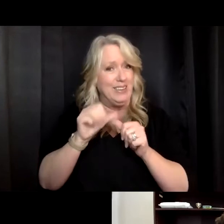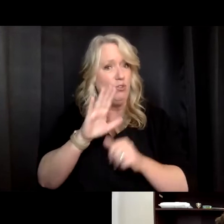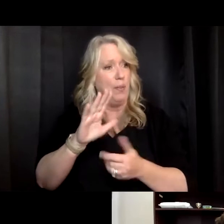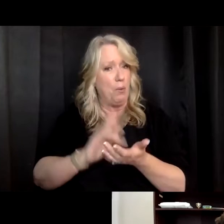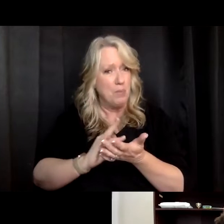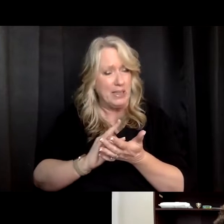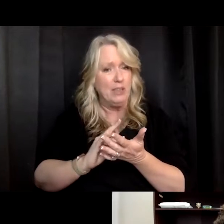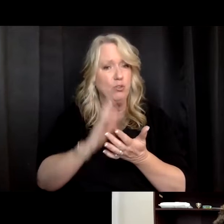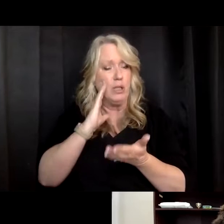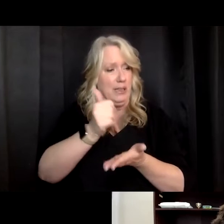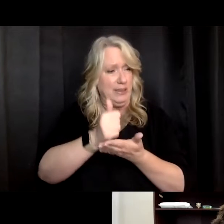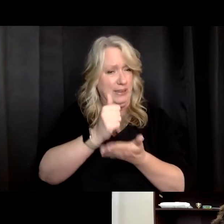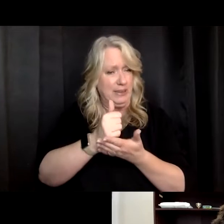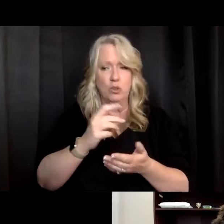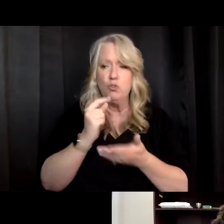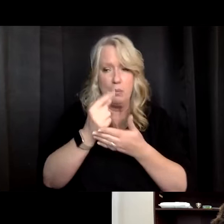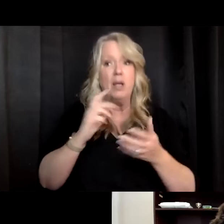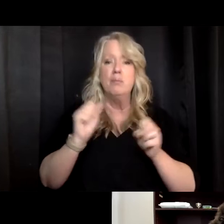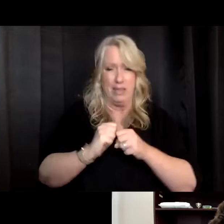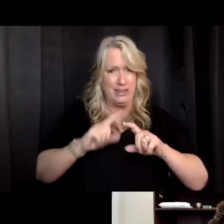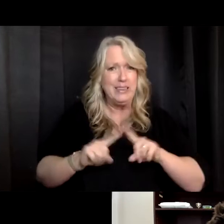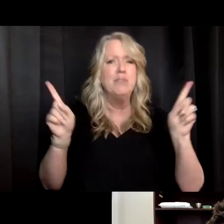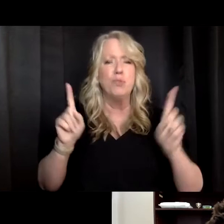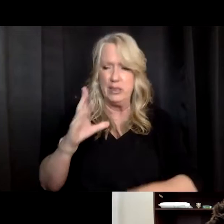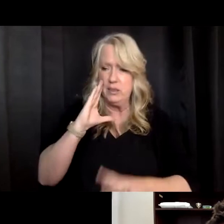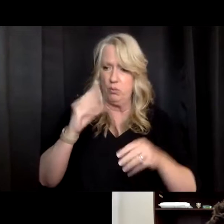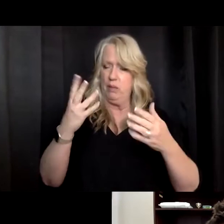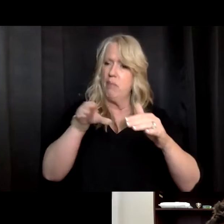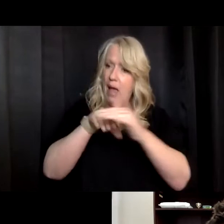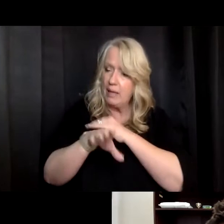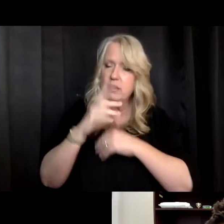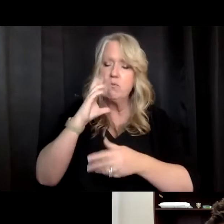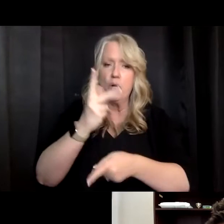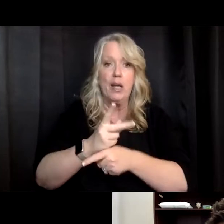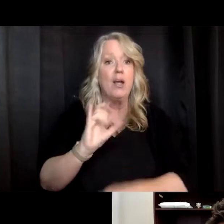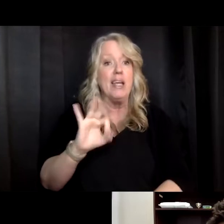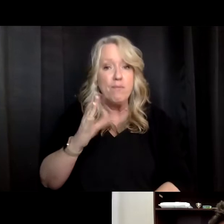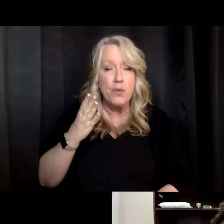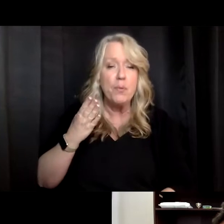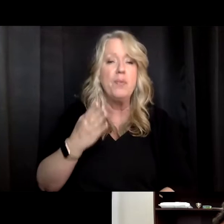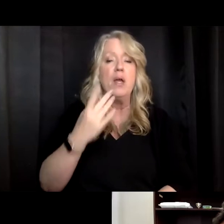ING WITH OPIOD USE DISORDER, BEING ABLE TO CONTINUE THEIR MEDICATION ASSISTED TREATMENT. CAN